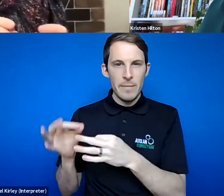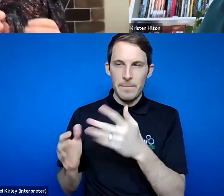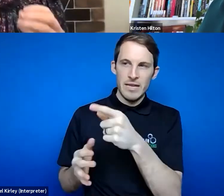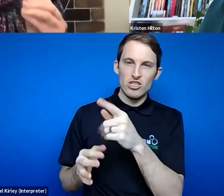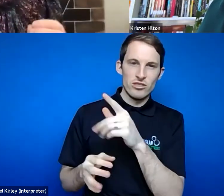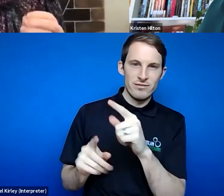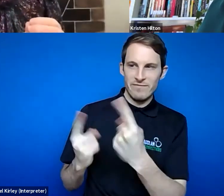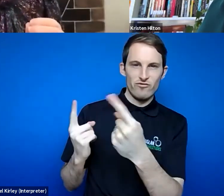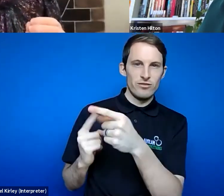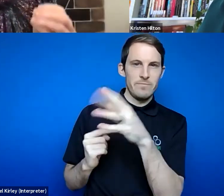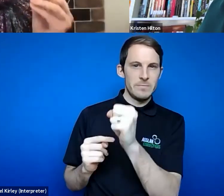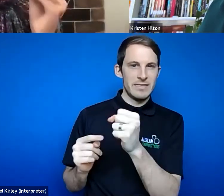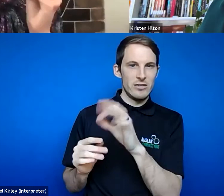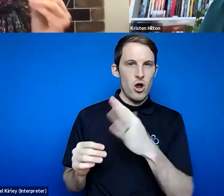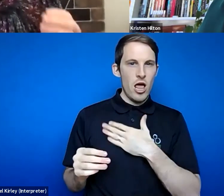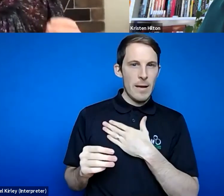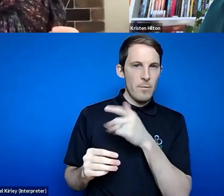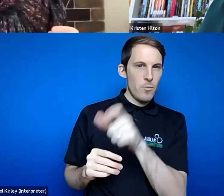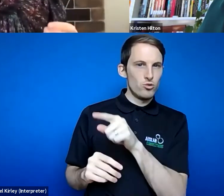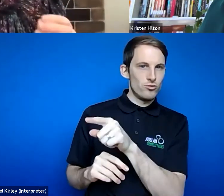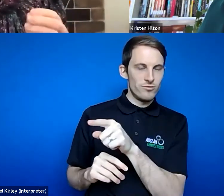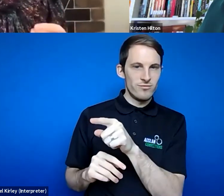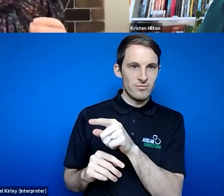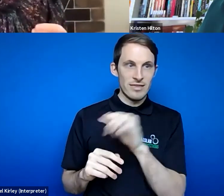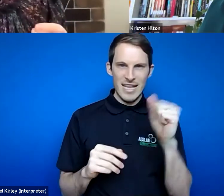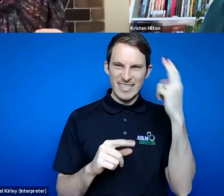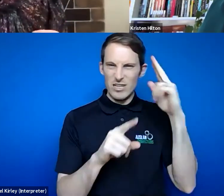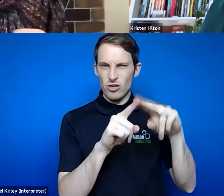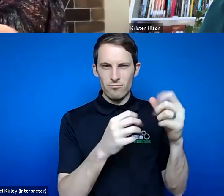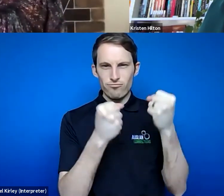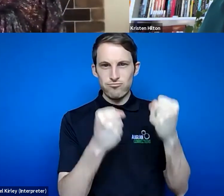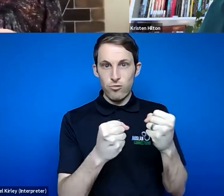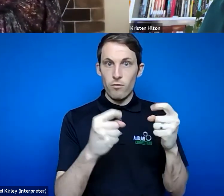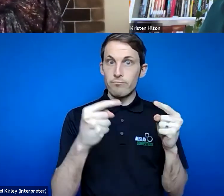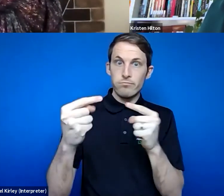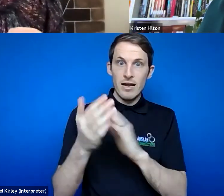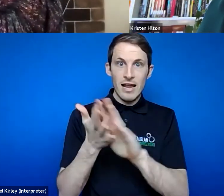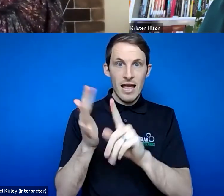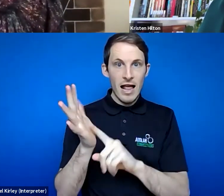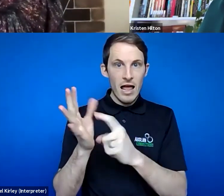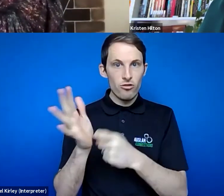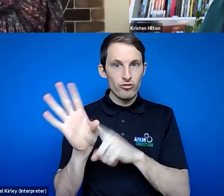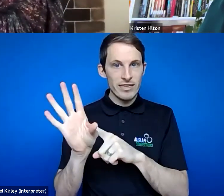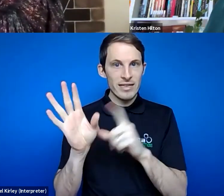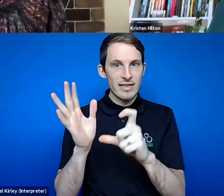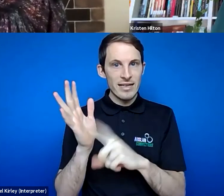This stereotype was hugely in play against Hillary Clinton at the 2016 US election and